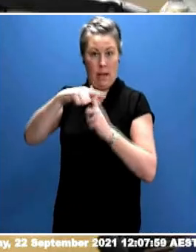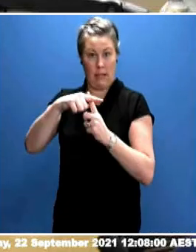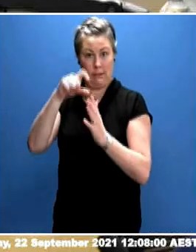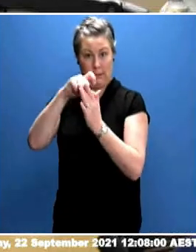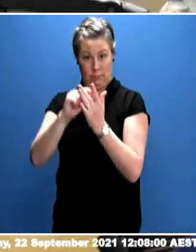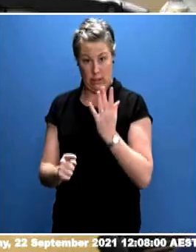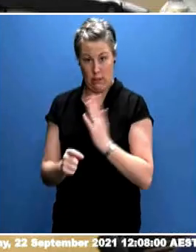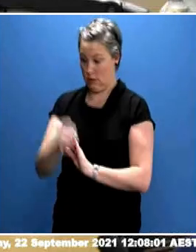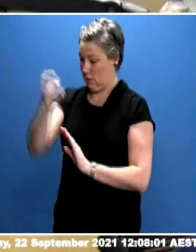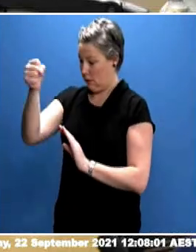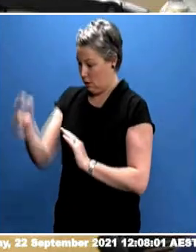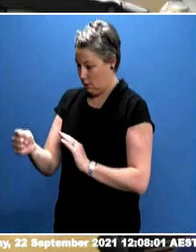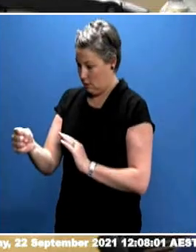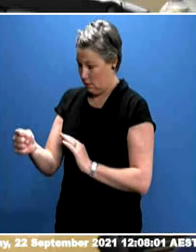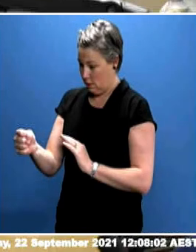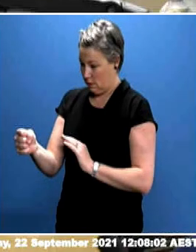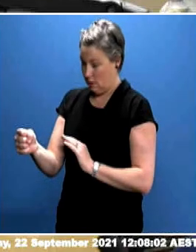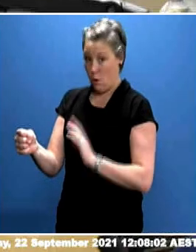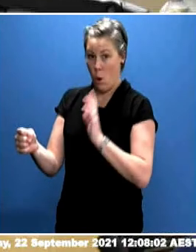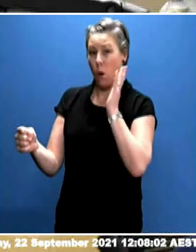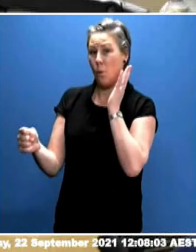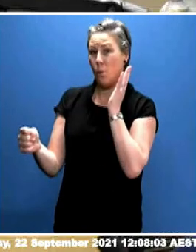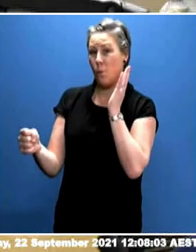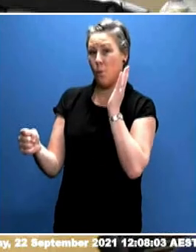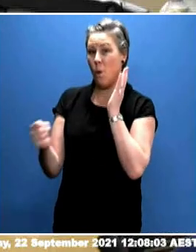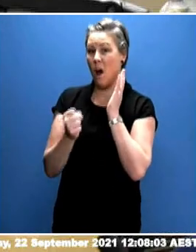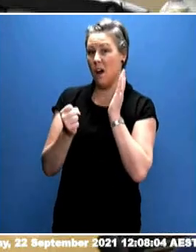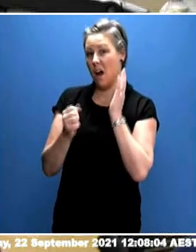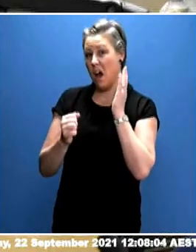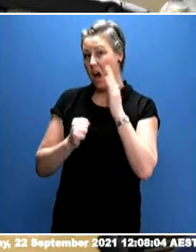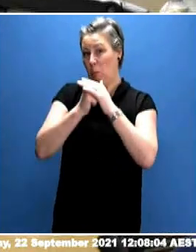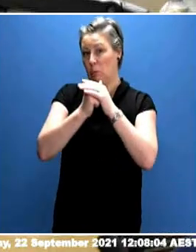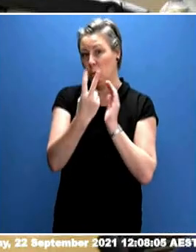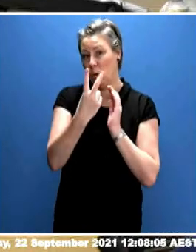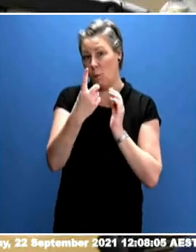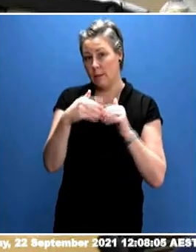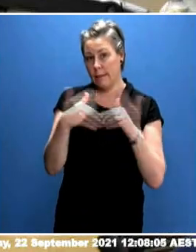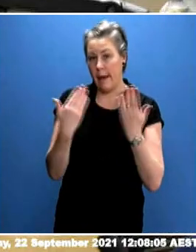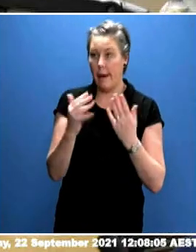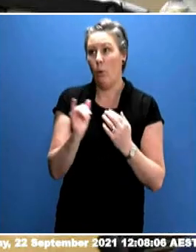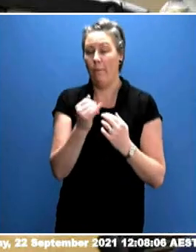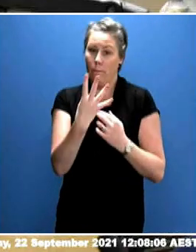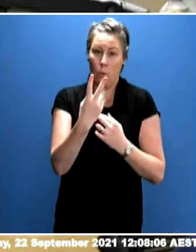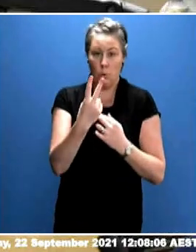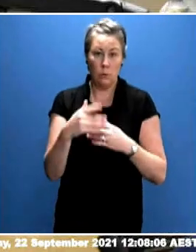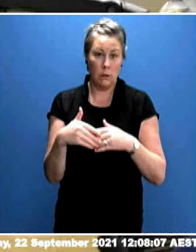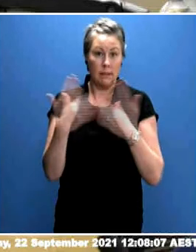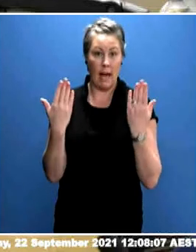Kath French, once the 21 days or the 42-day timeframe for their stay